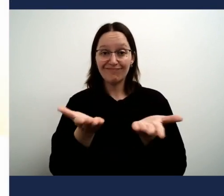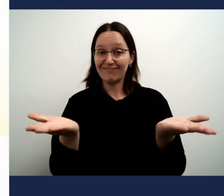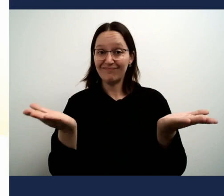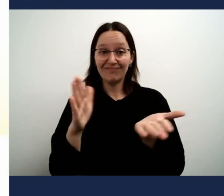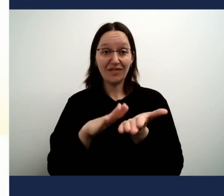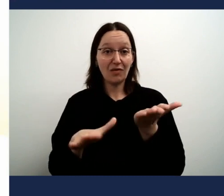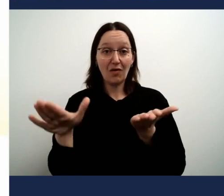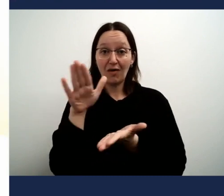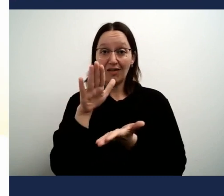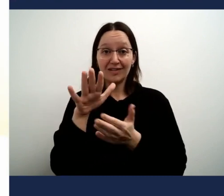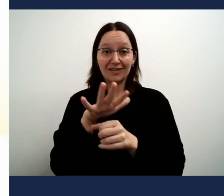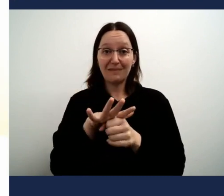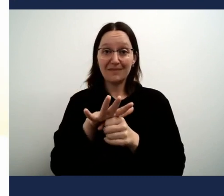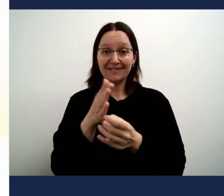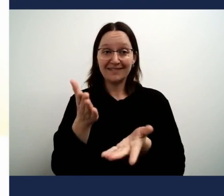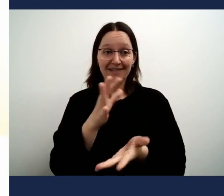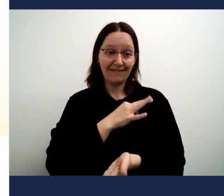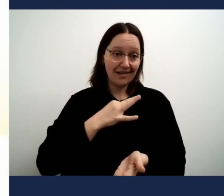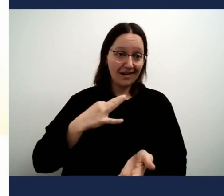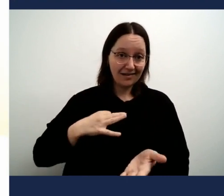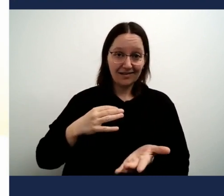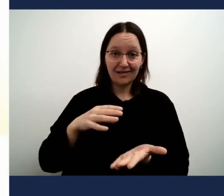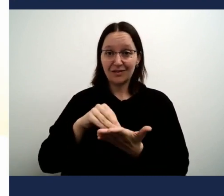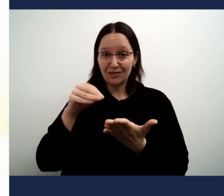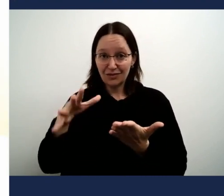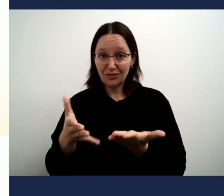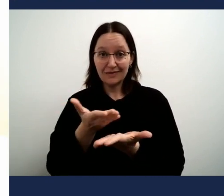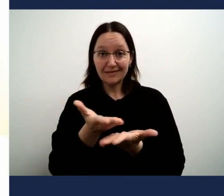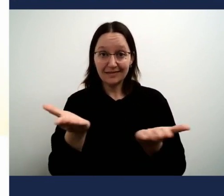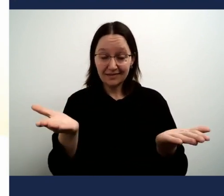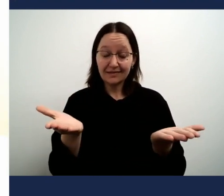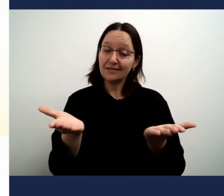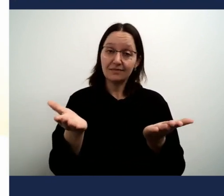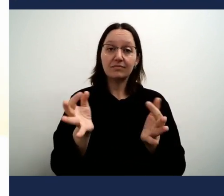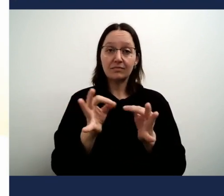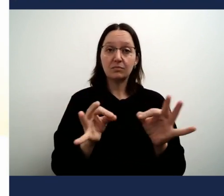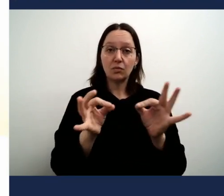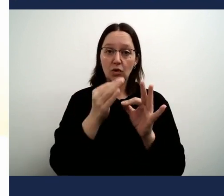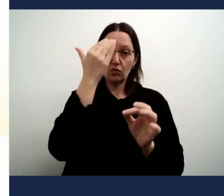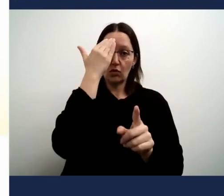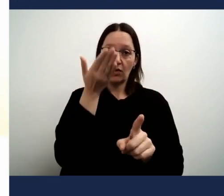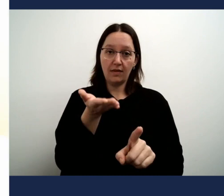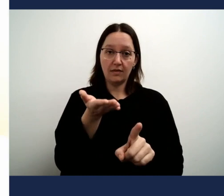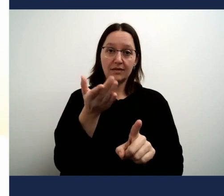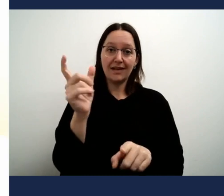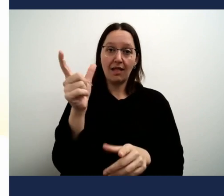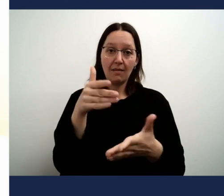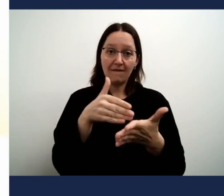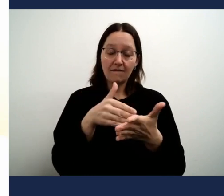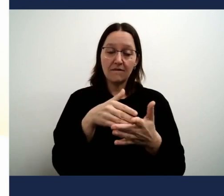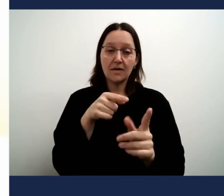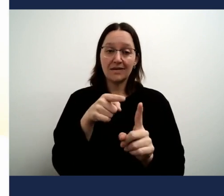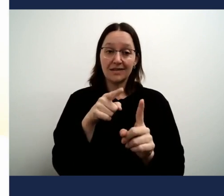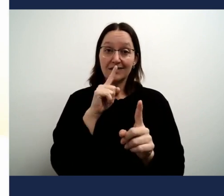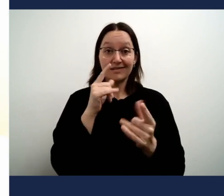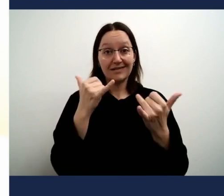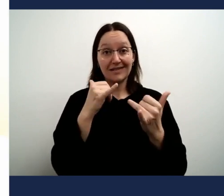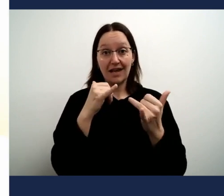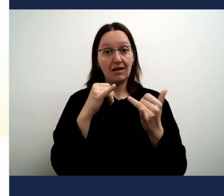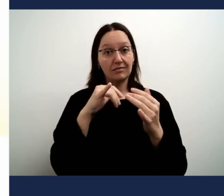included threats against the staff of Arab-American organizations. The picture you see there on the slide comes from an Arab-heritage month